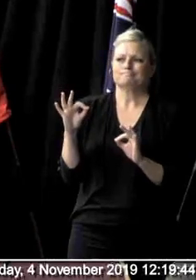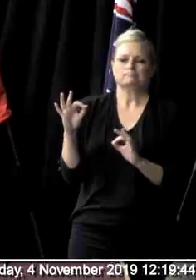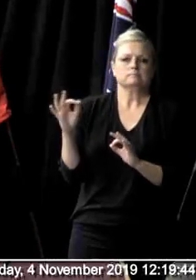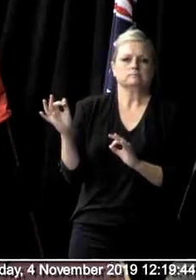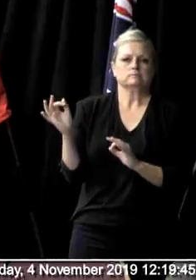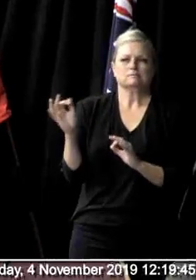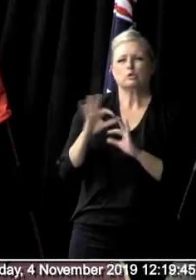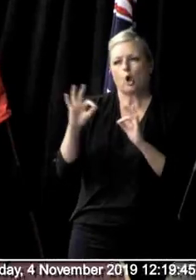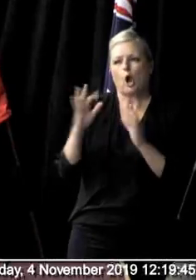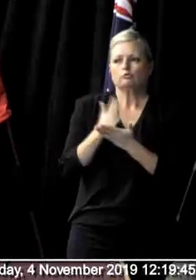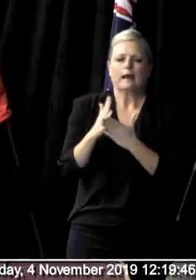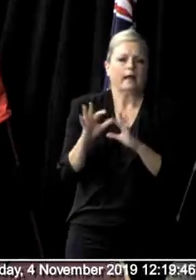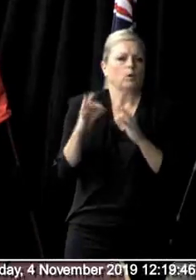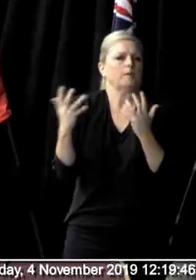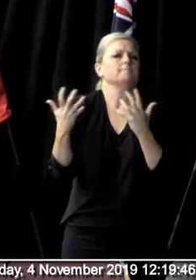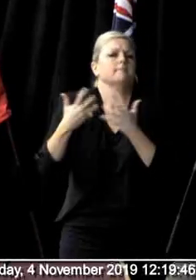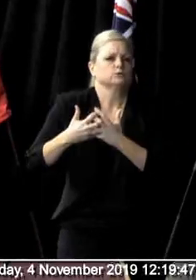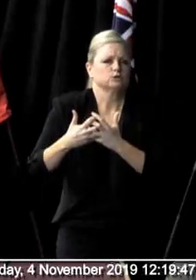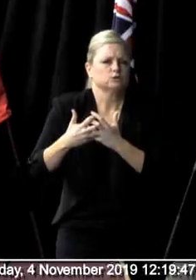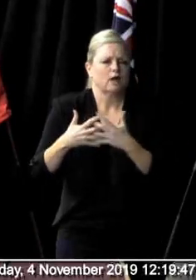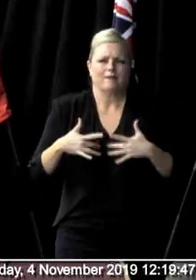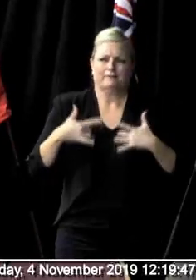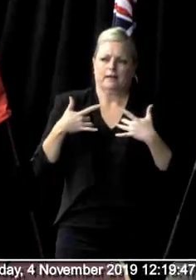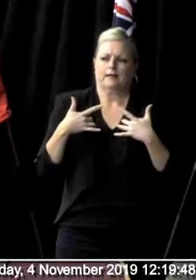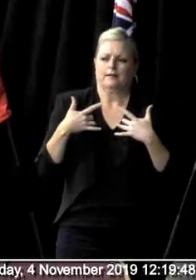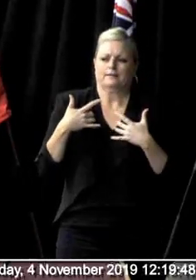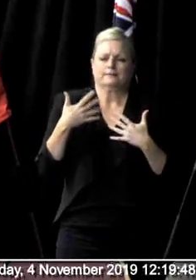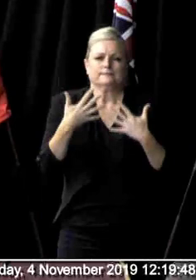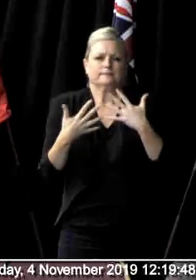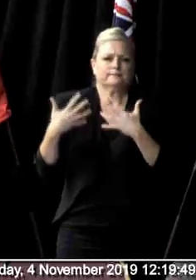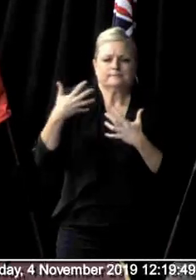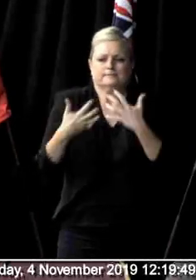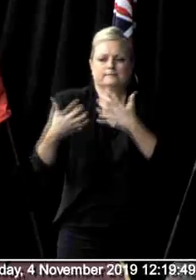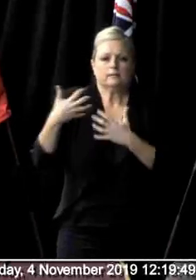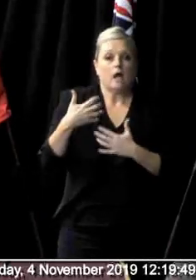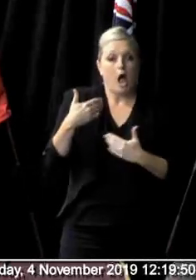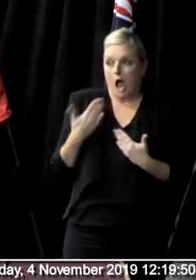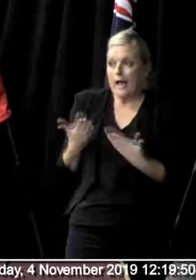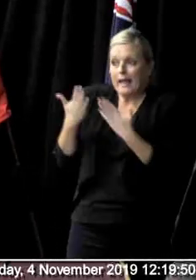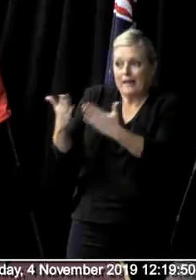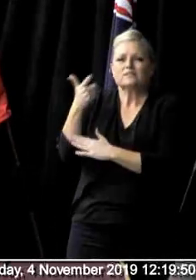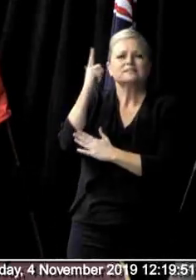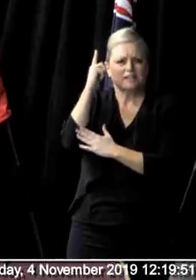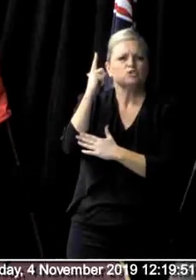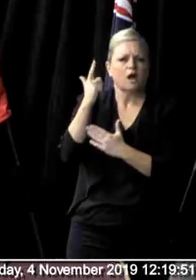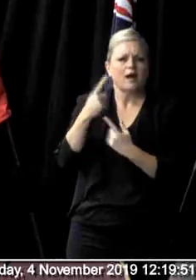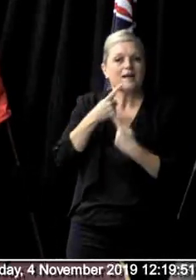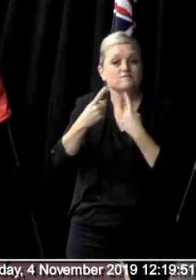I offered the teacher a binder of resources that I had built over years